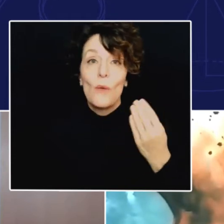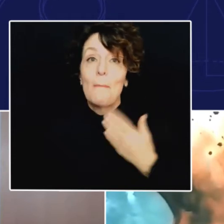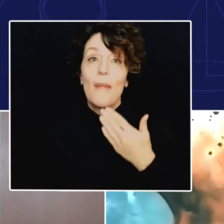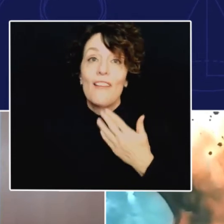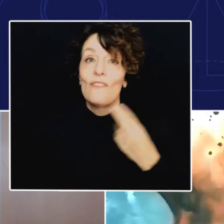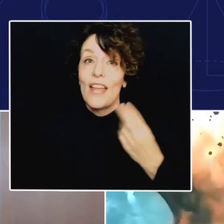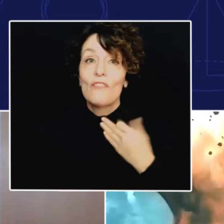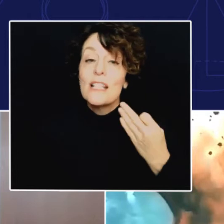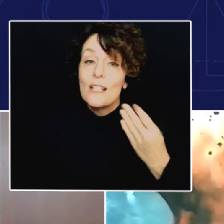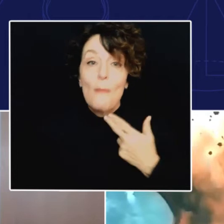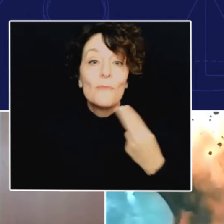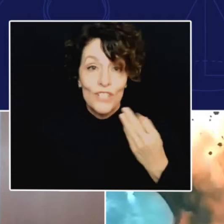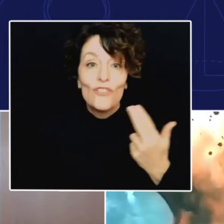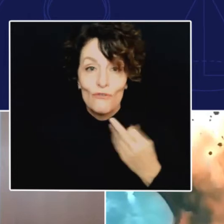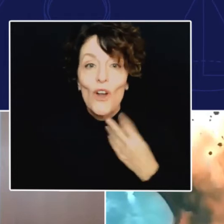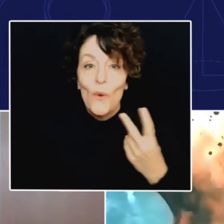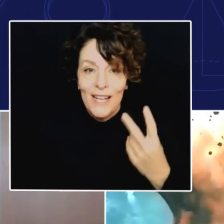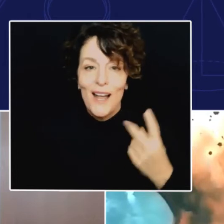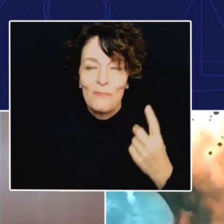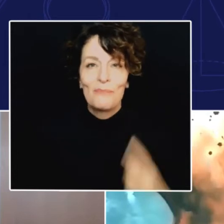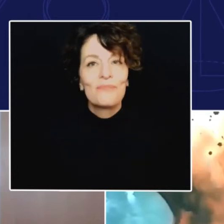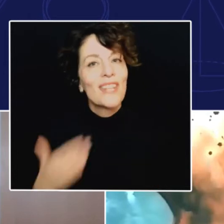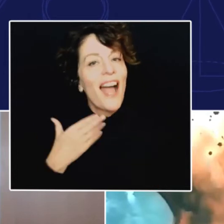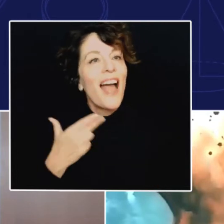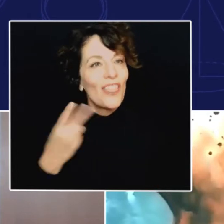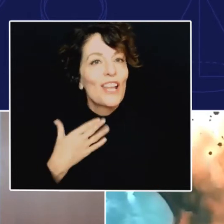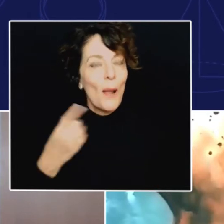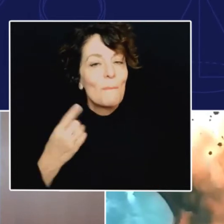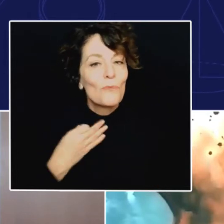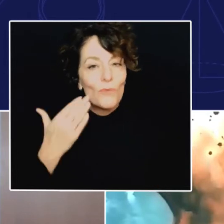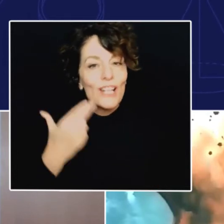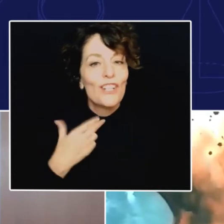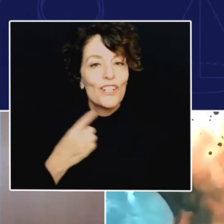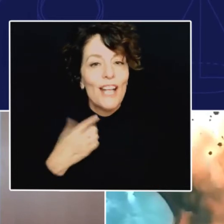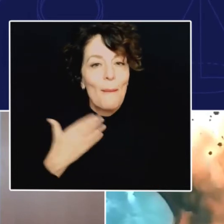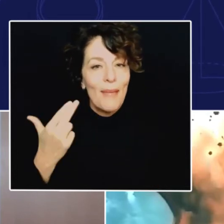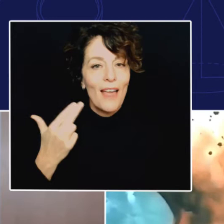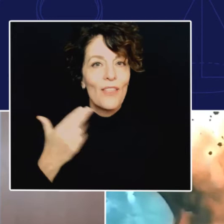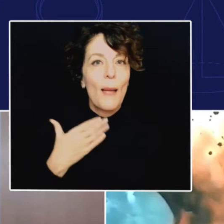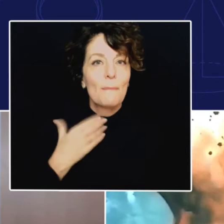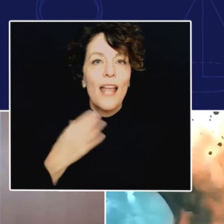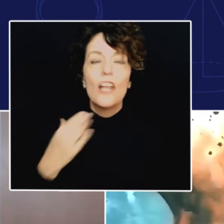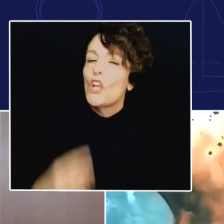and math was one of my favorite subjects growing up. [HENRY:] Yeah, I--I--I think I'm pretty good at math.